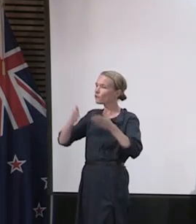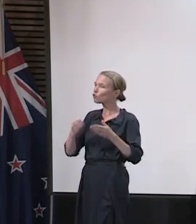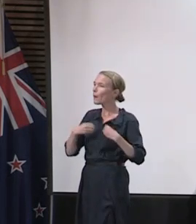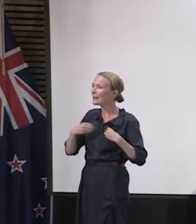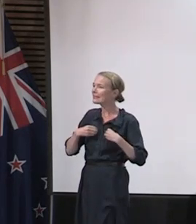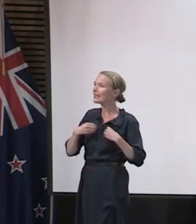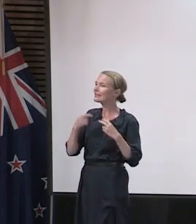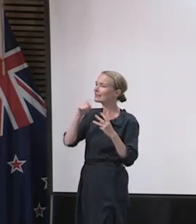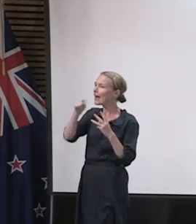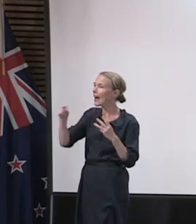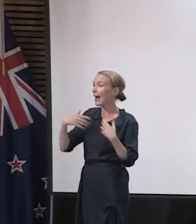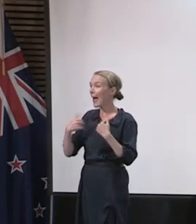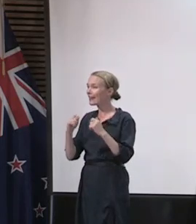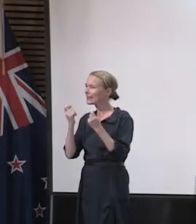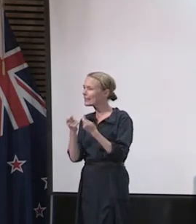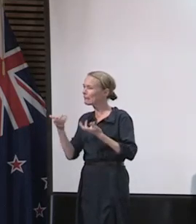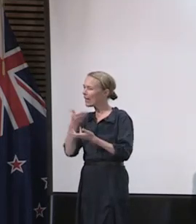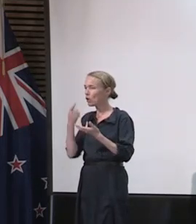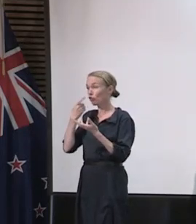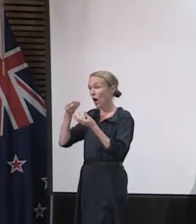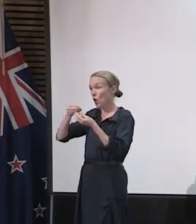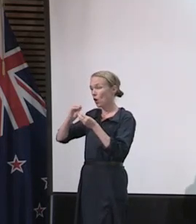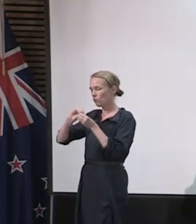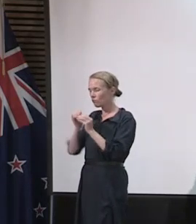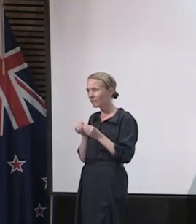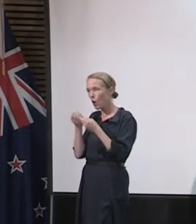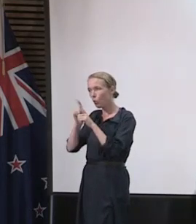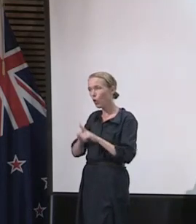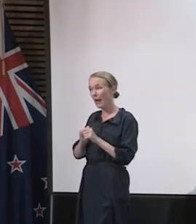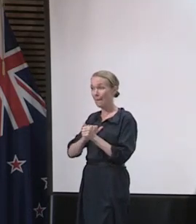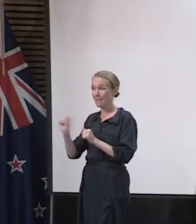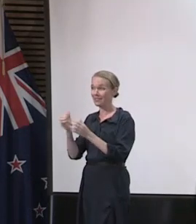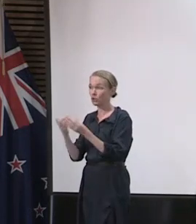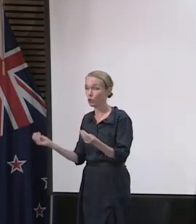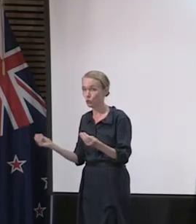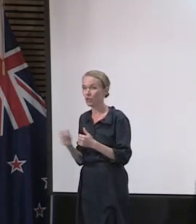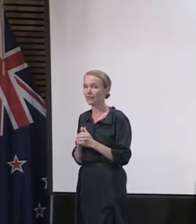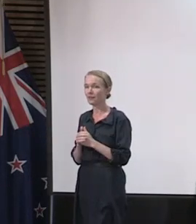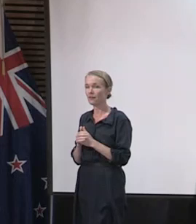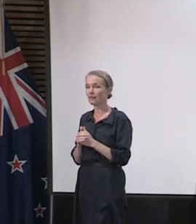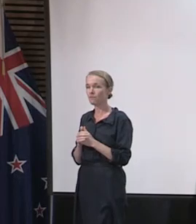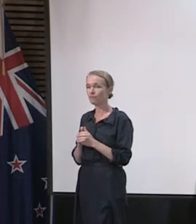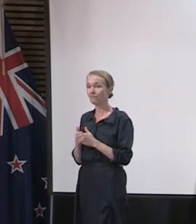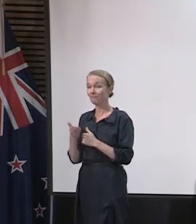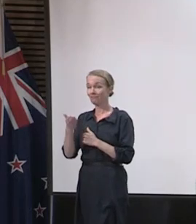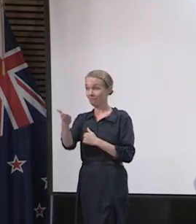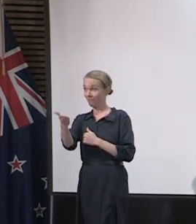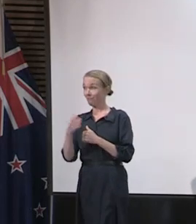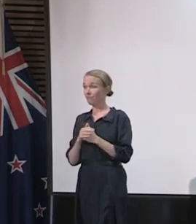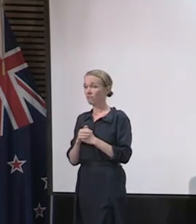and wove also had conversation we've also had conversations (SPEAKS INDISTINCTLY). You consistently